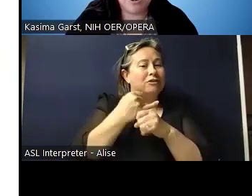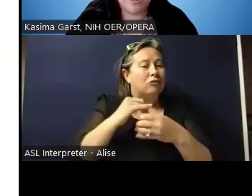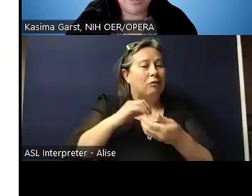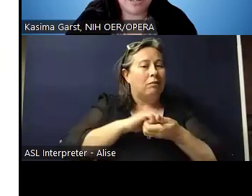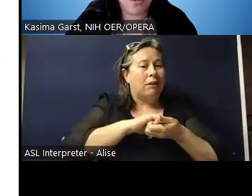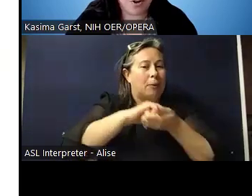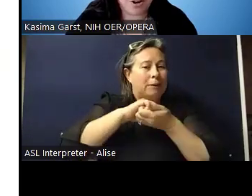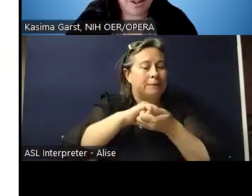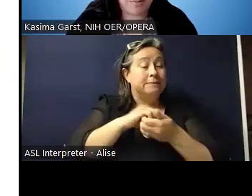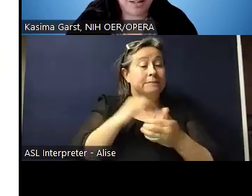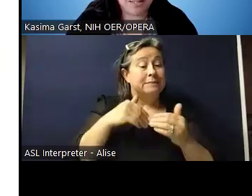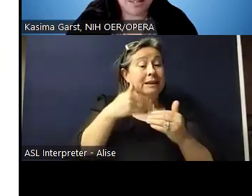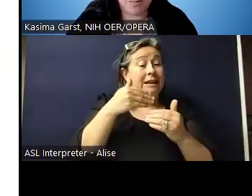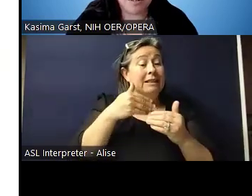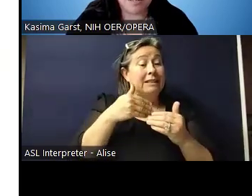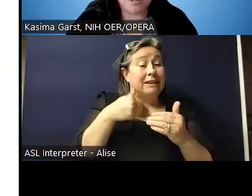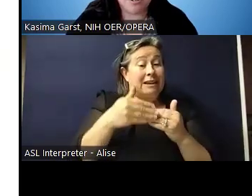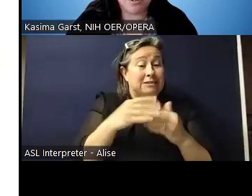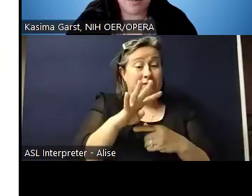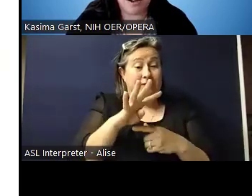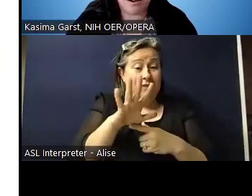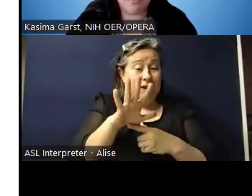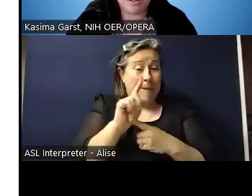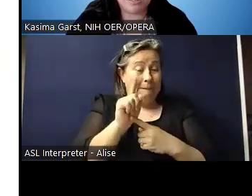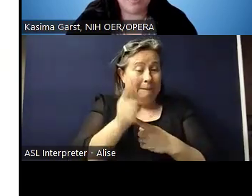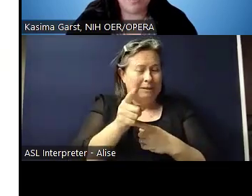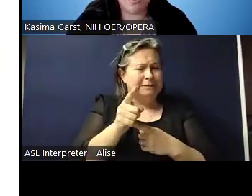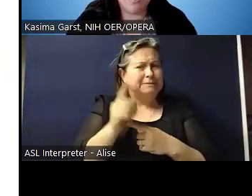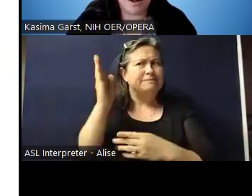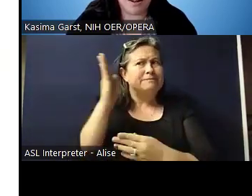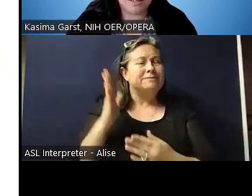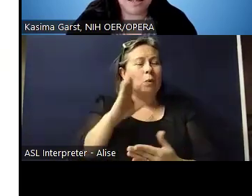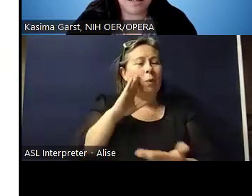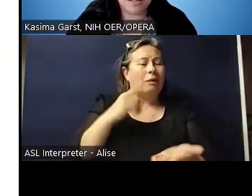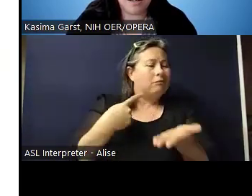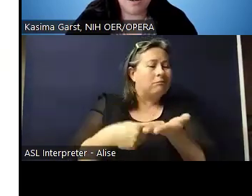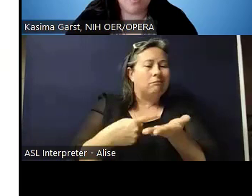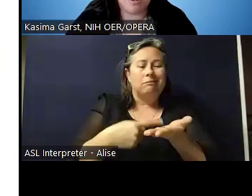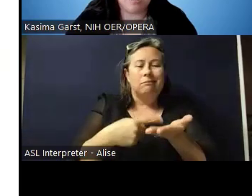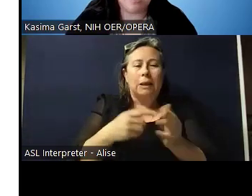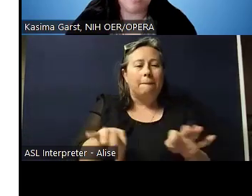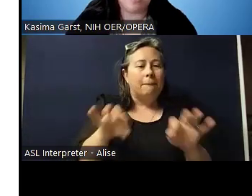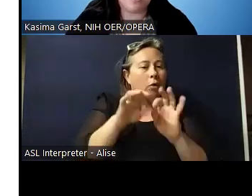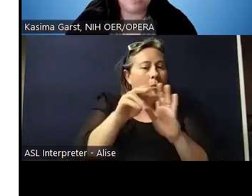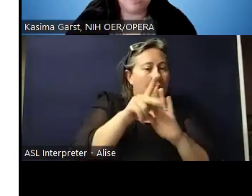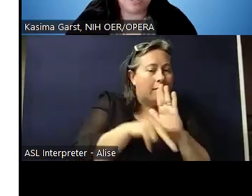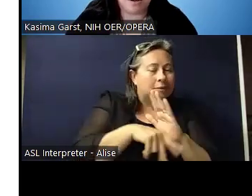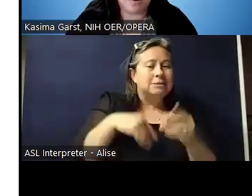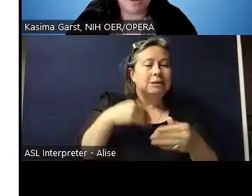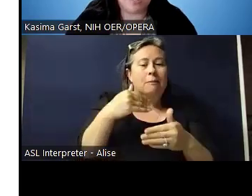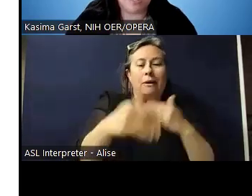During the next 45 minutes, our presenters will be covering some important policies, processes and systems topics